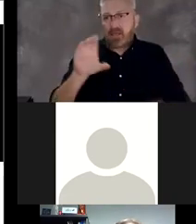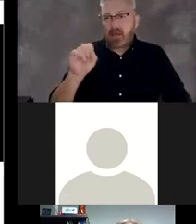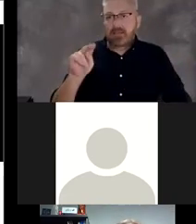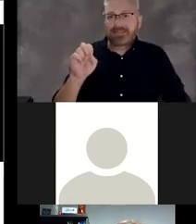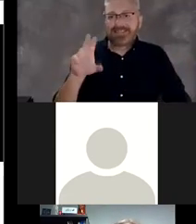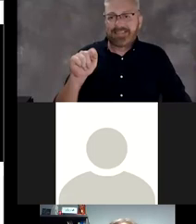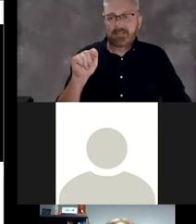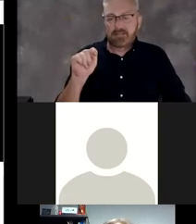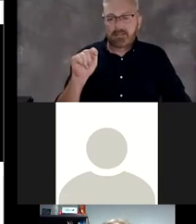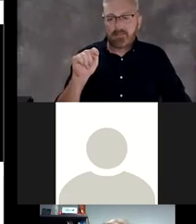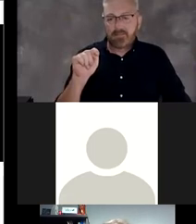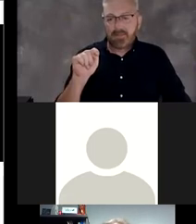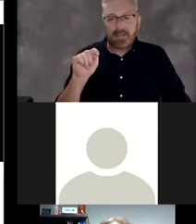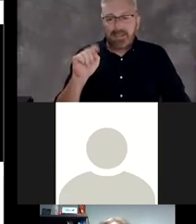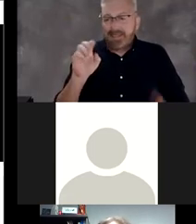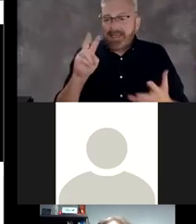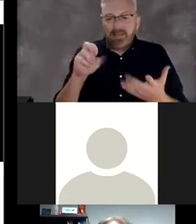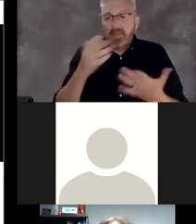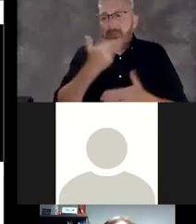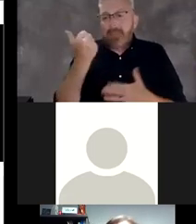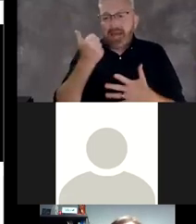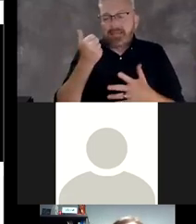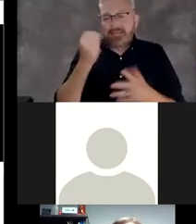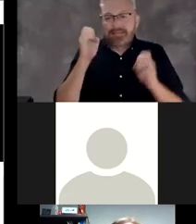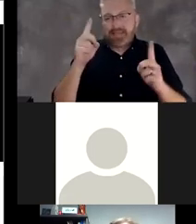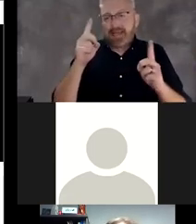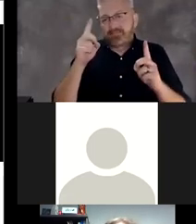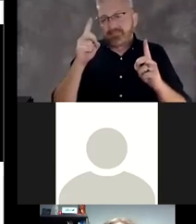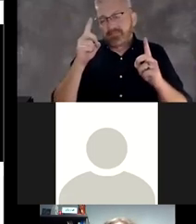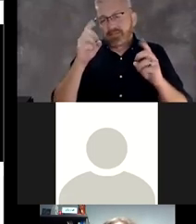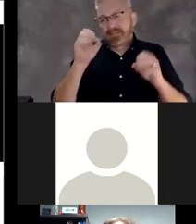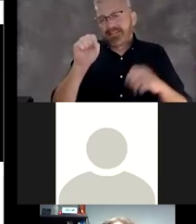EVEN THE BEST SEX HE WOULD CASE PROGRAM, THAT'S WHAT WE TALK